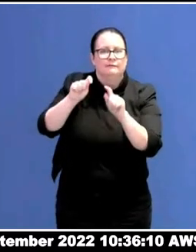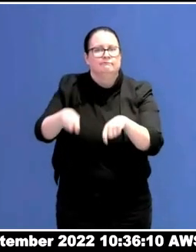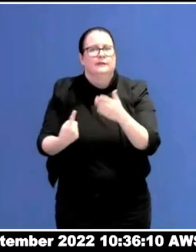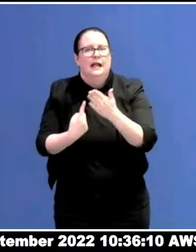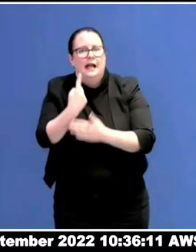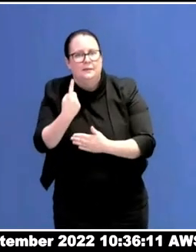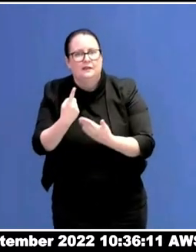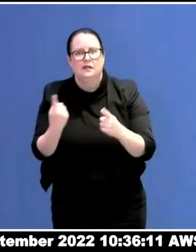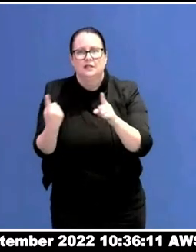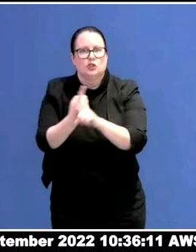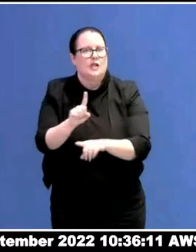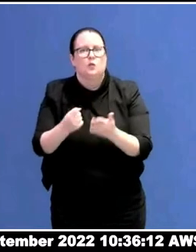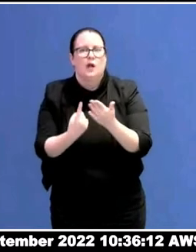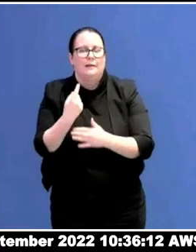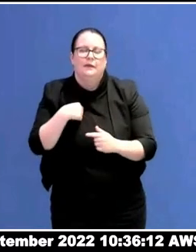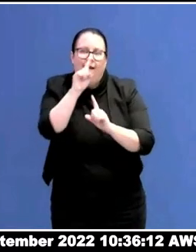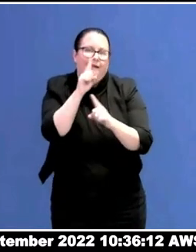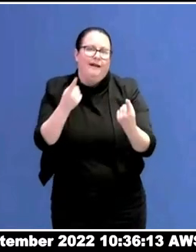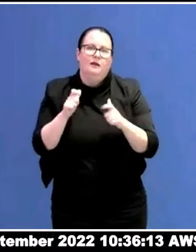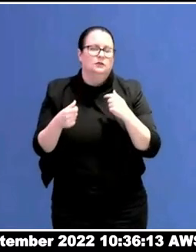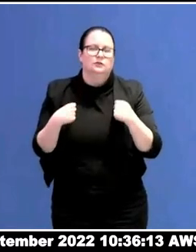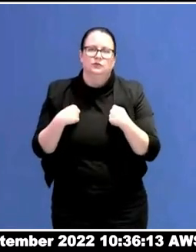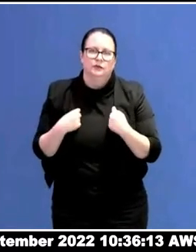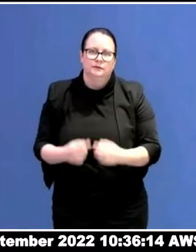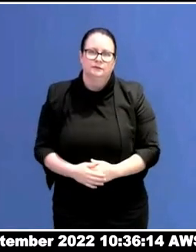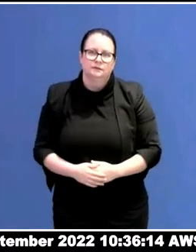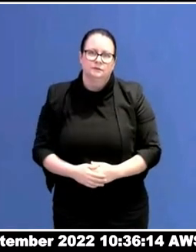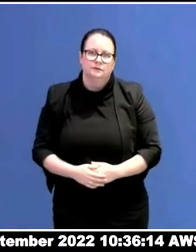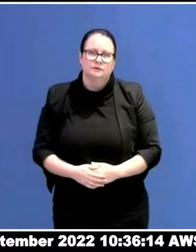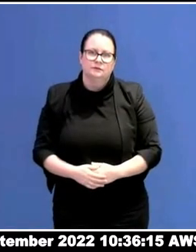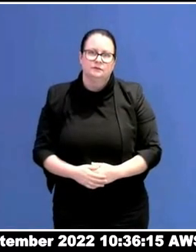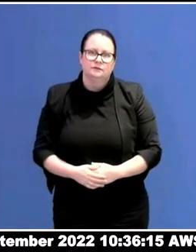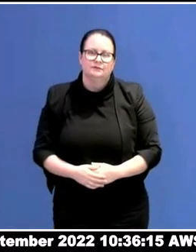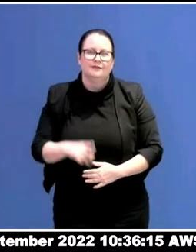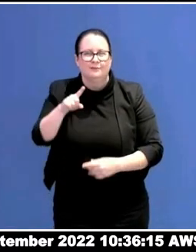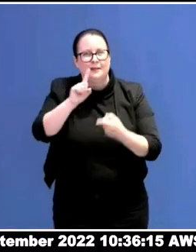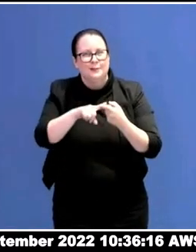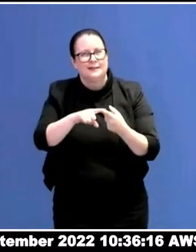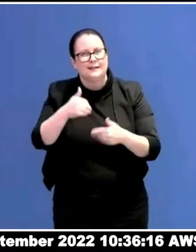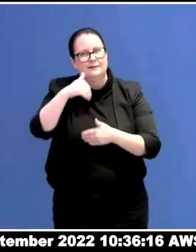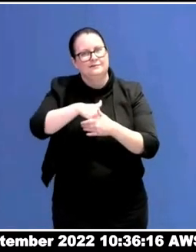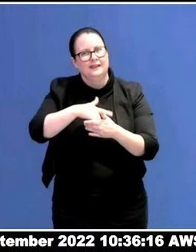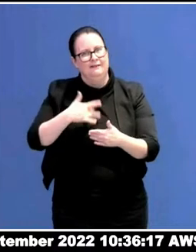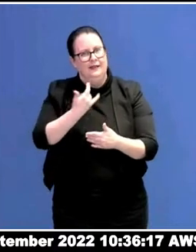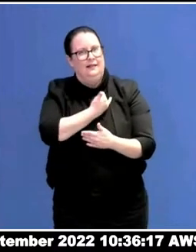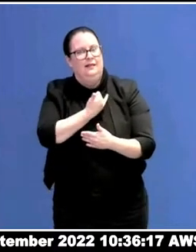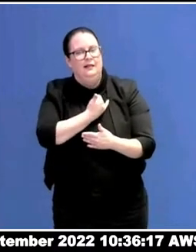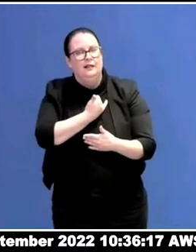change it. MR GRIFFIN: But despite that, you still have the reaction you just read out. Yes. Definitely.